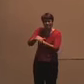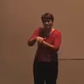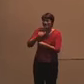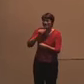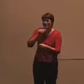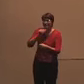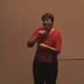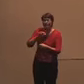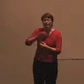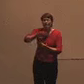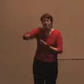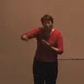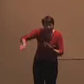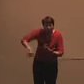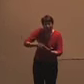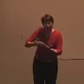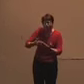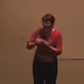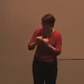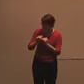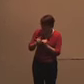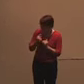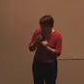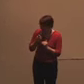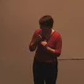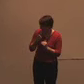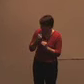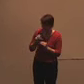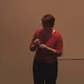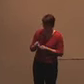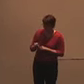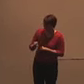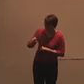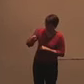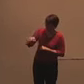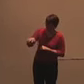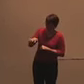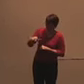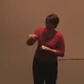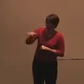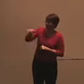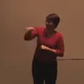but the whole steps, areas, according to your feelings